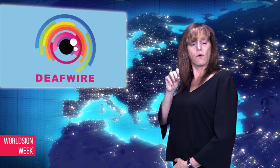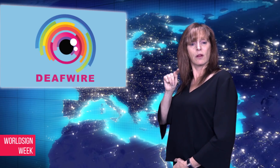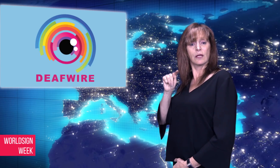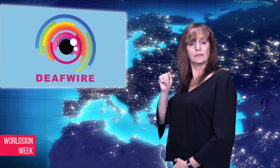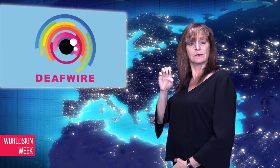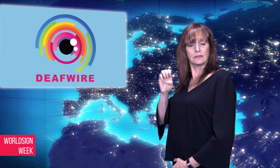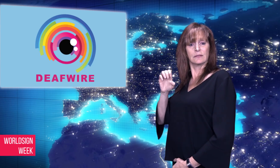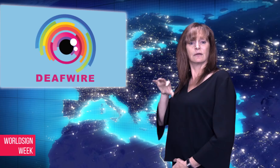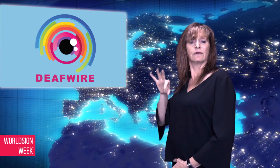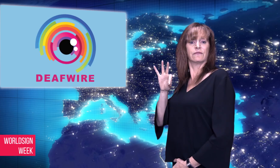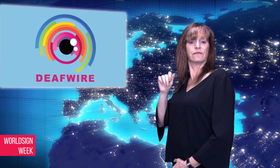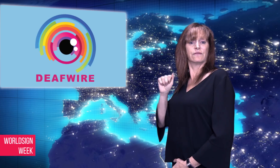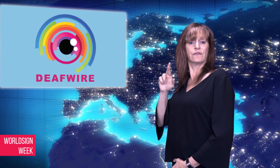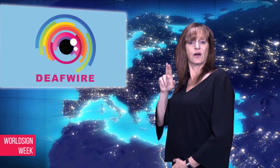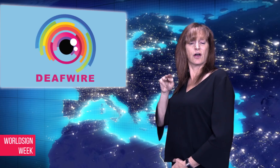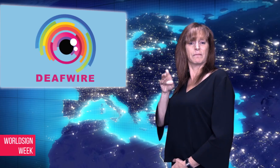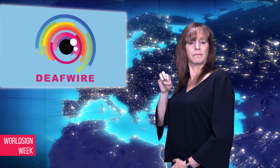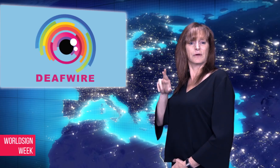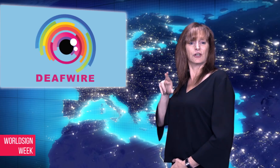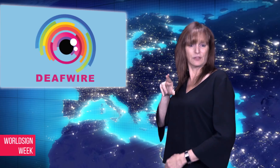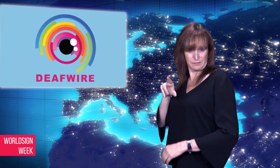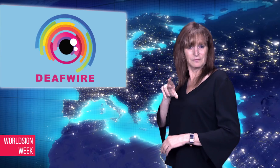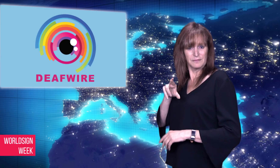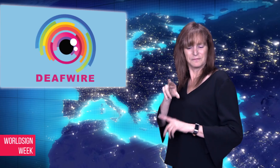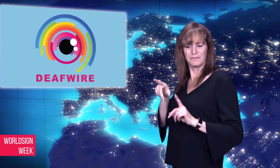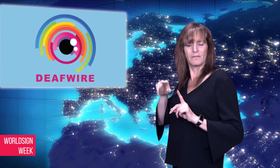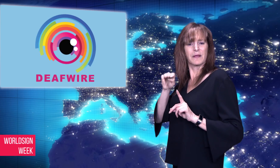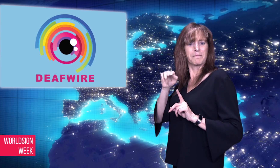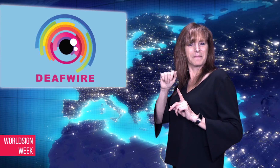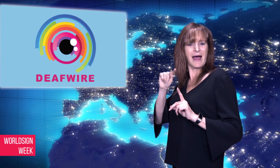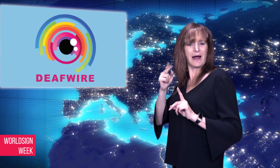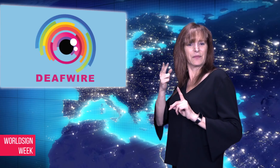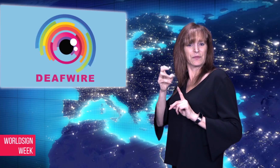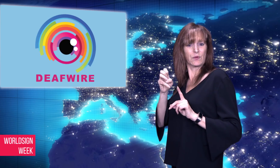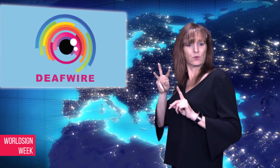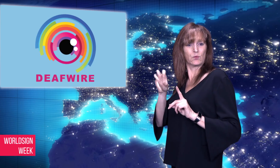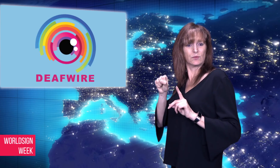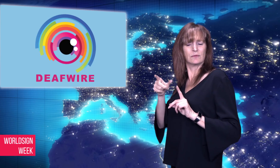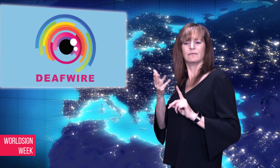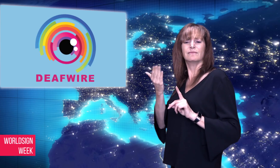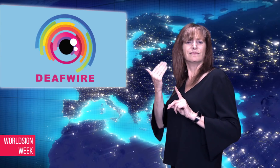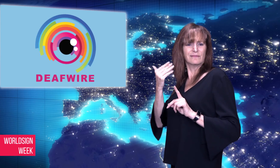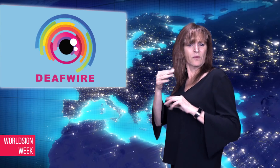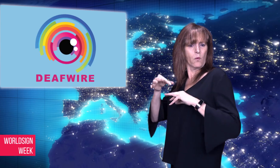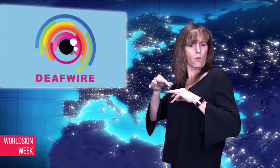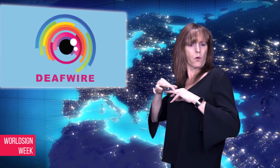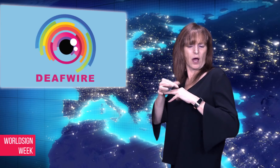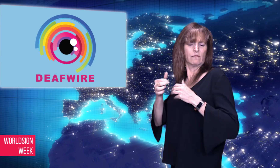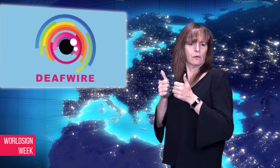inquest did not mention Matthew